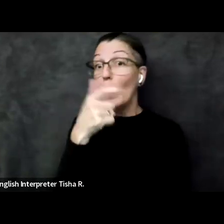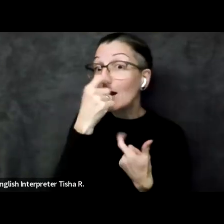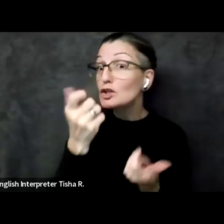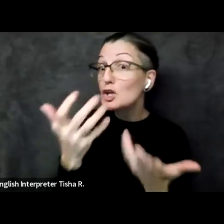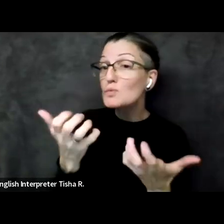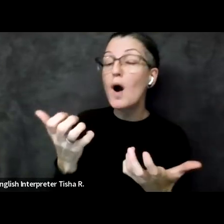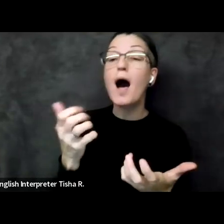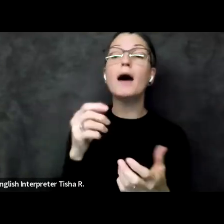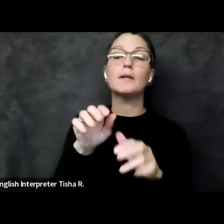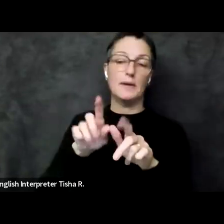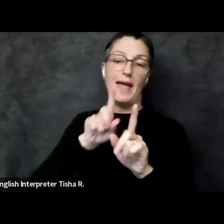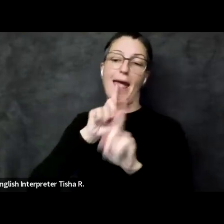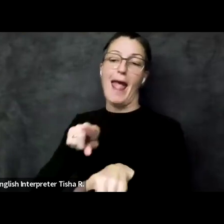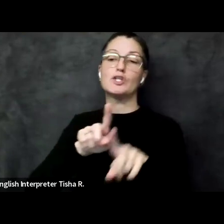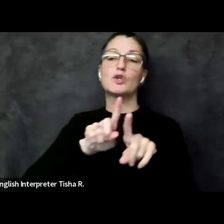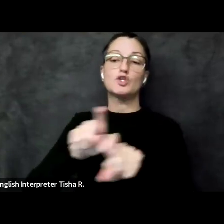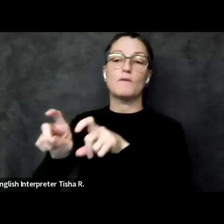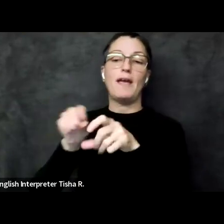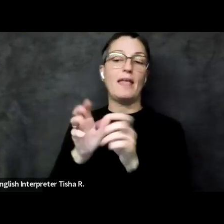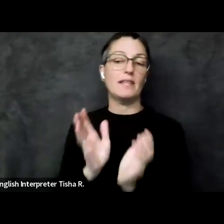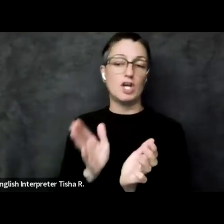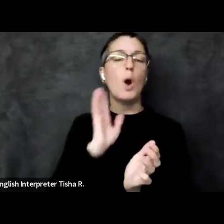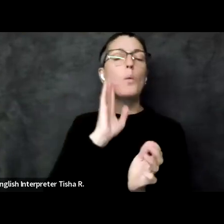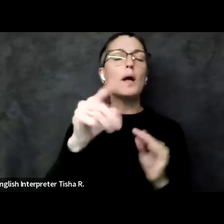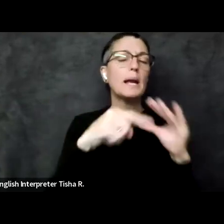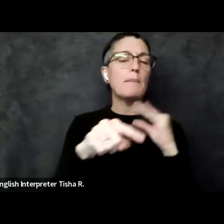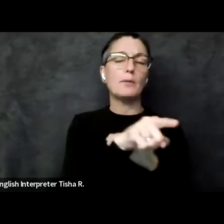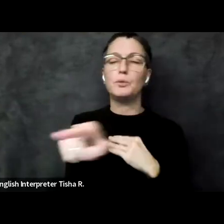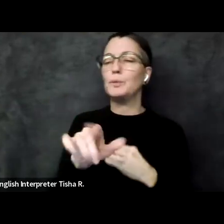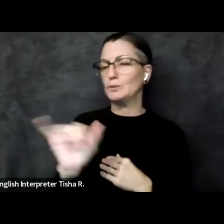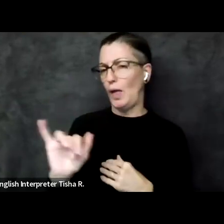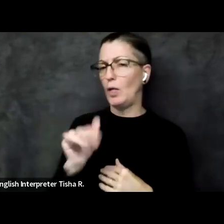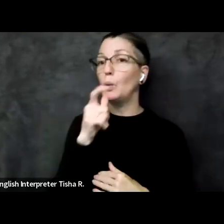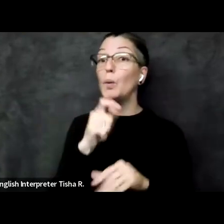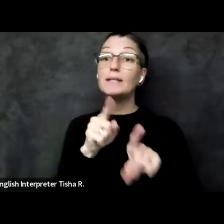which will also be emailed out to all of our attendees right after this event.